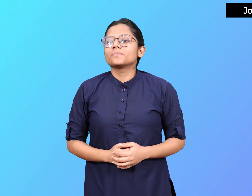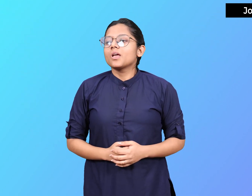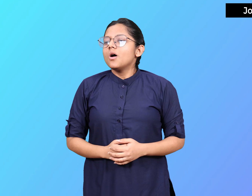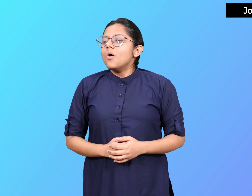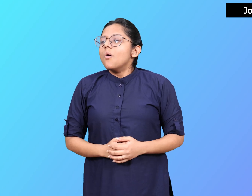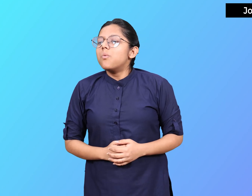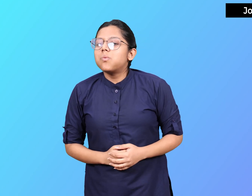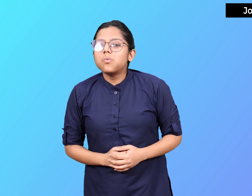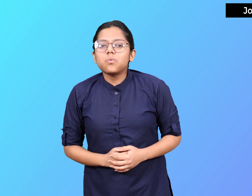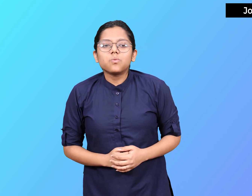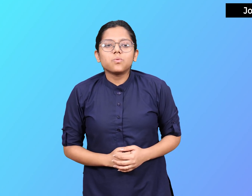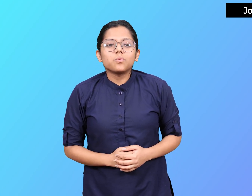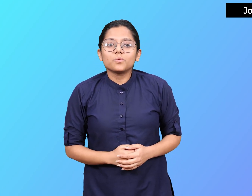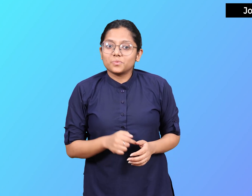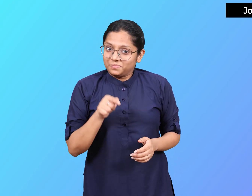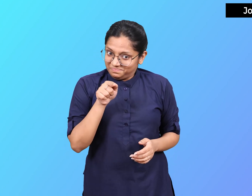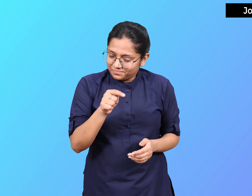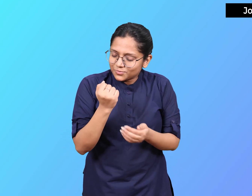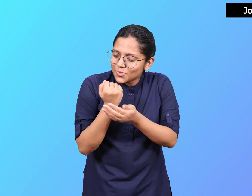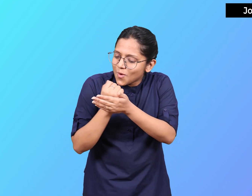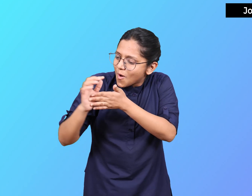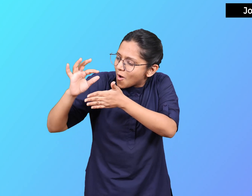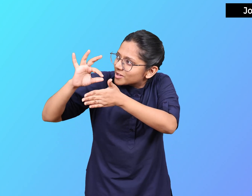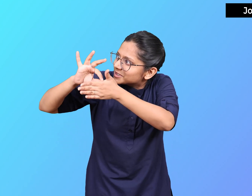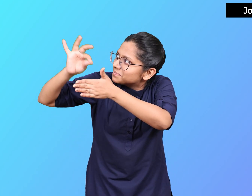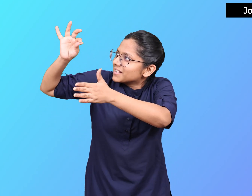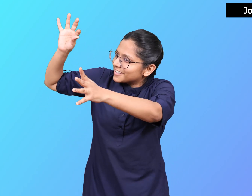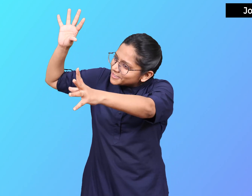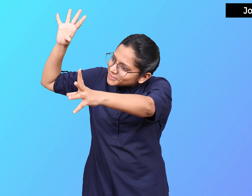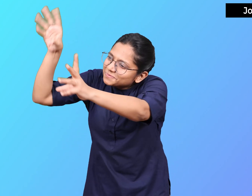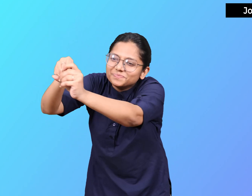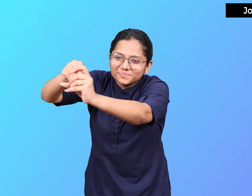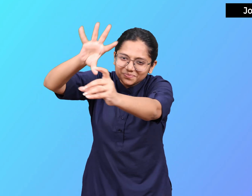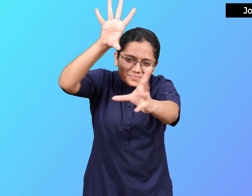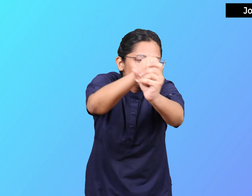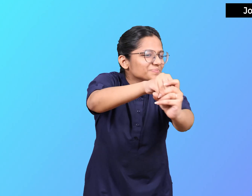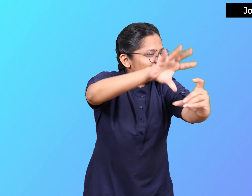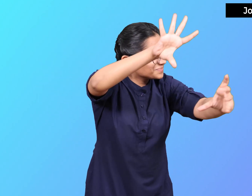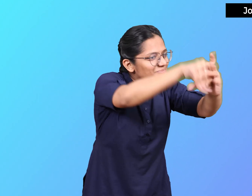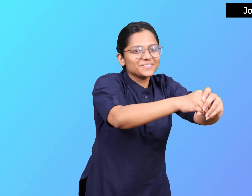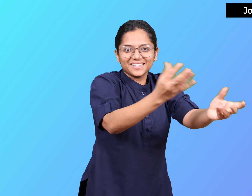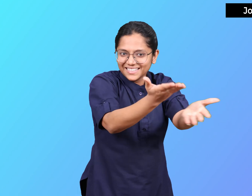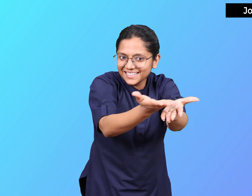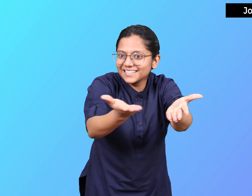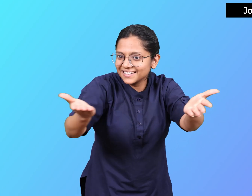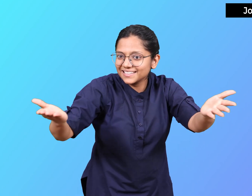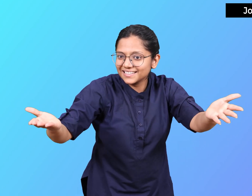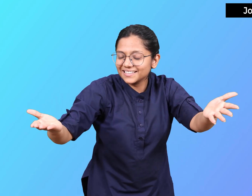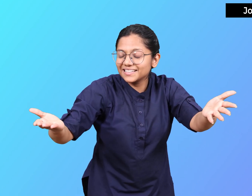Then he breathed on them and said, “Receive the Holy Spirit.